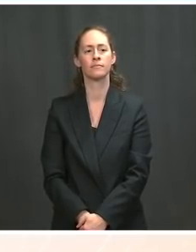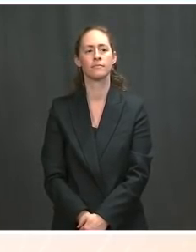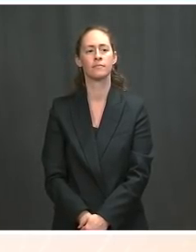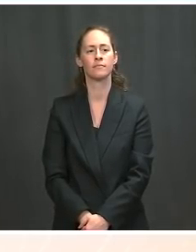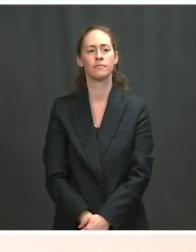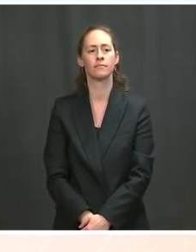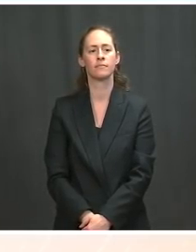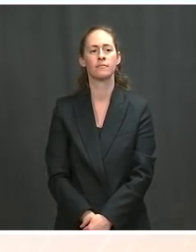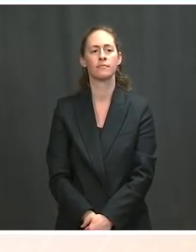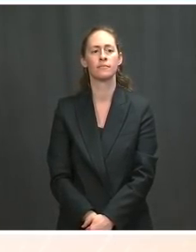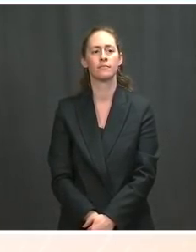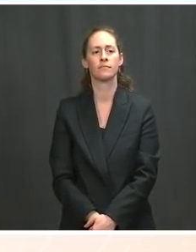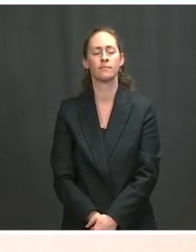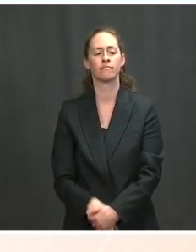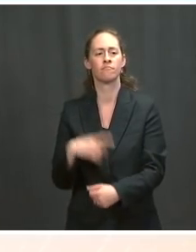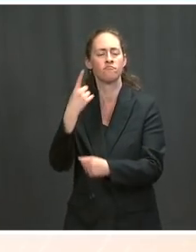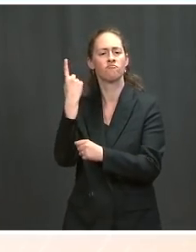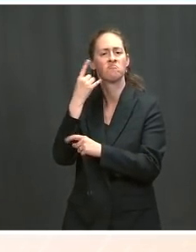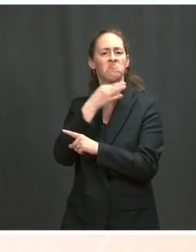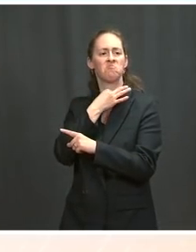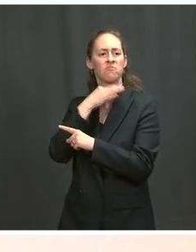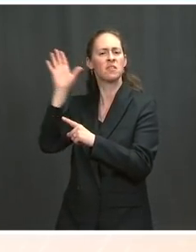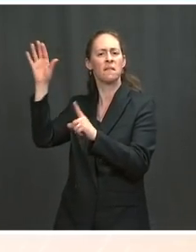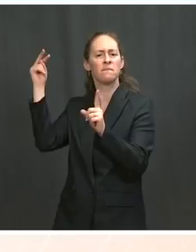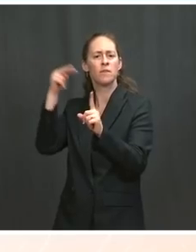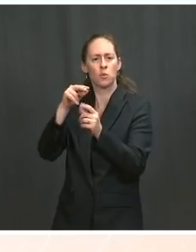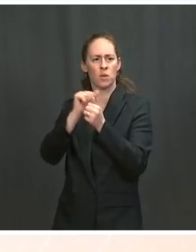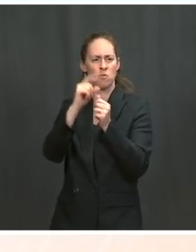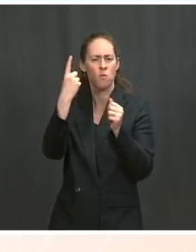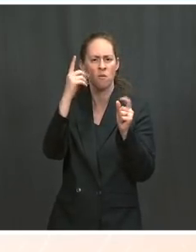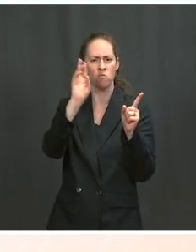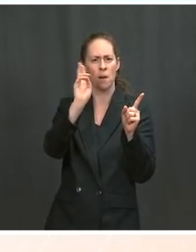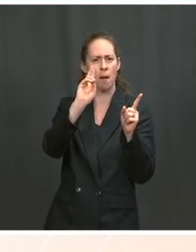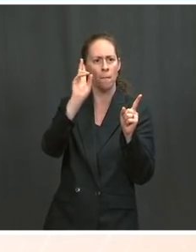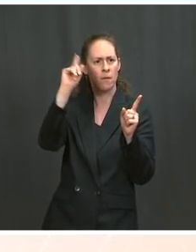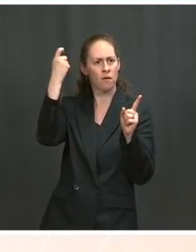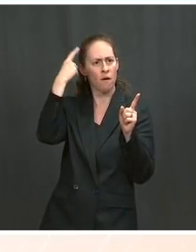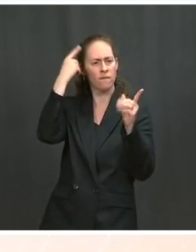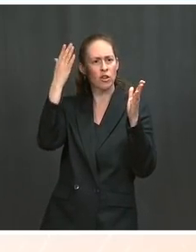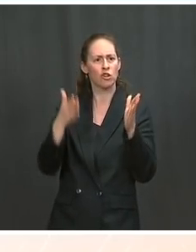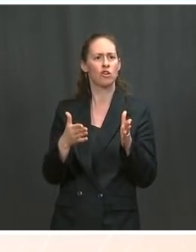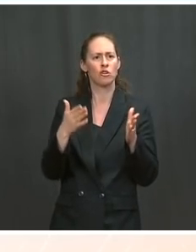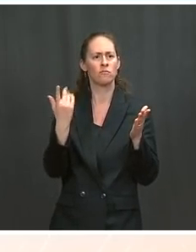in order to force workers back to work? Ms. Psaki: Well, what we've seen --